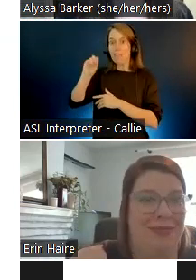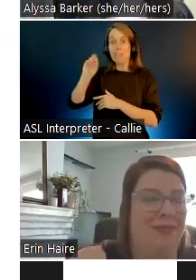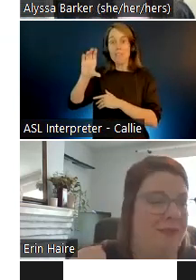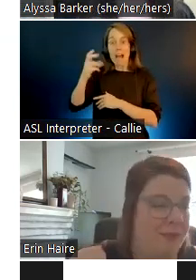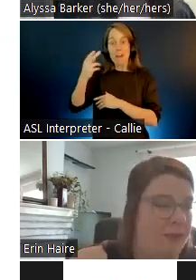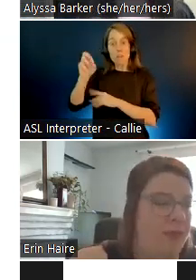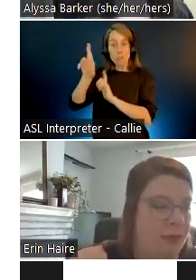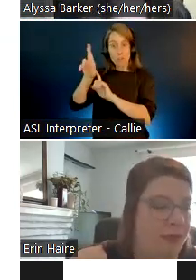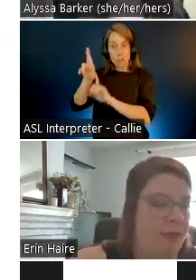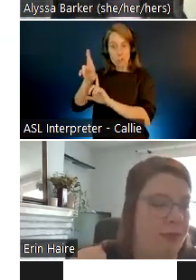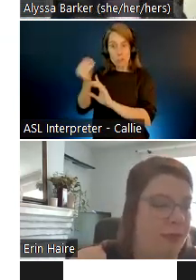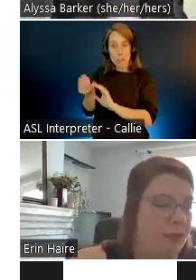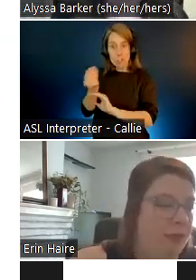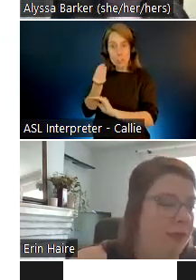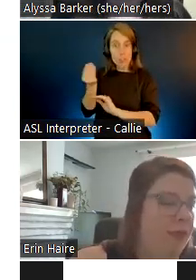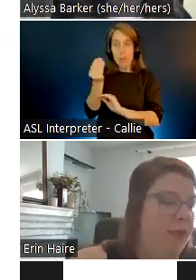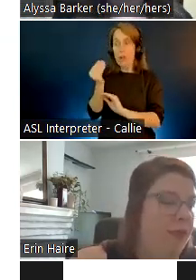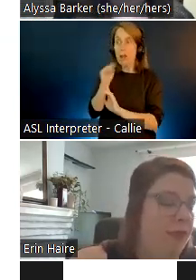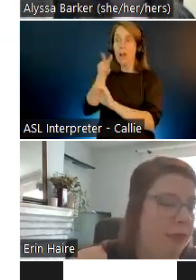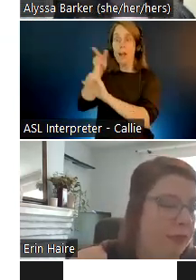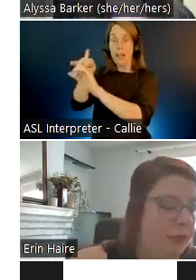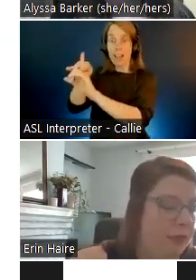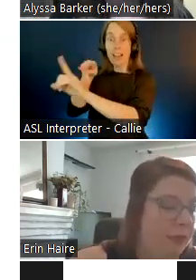to fall under the 504 Pete: that's right HUD made a decision